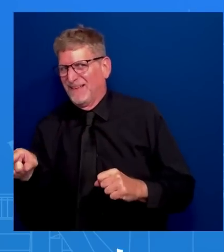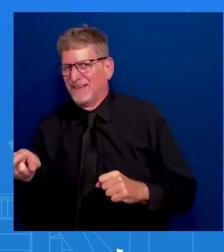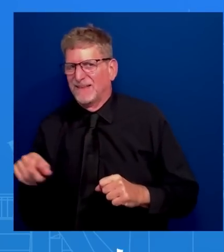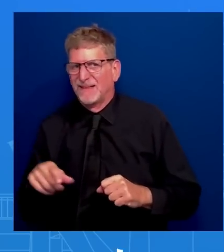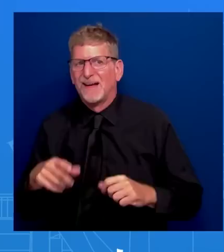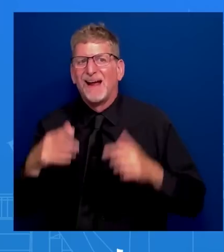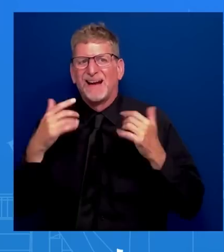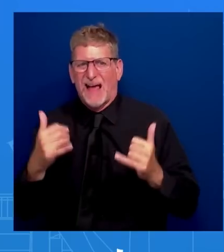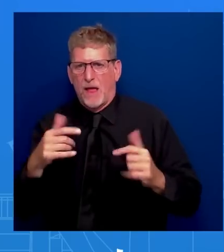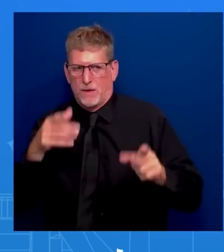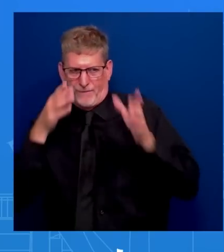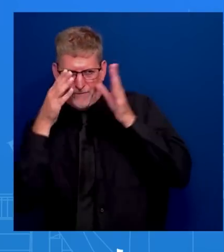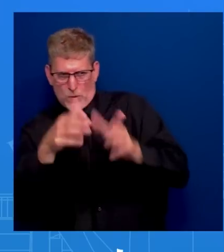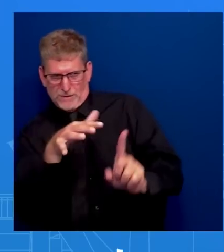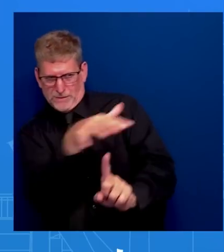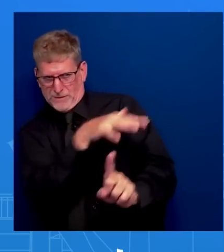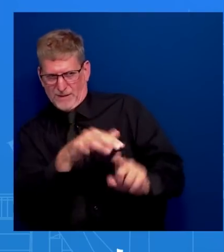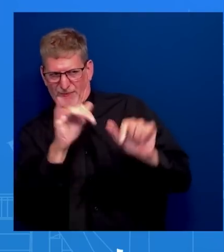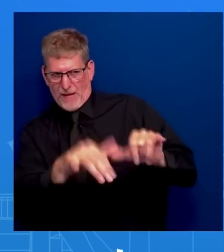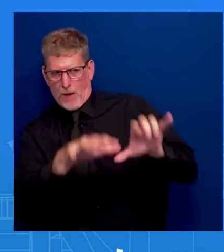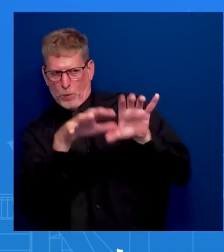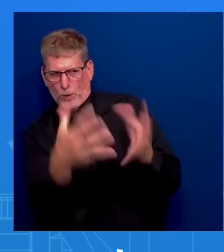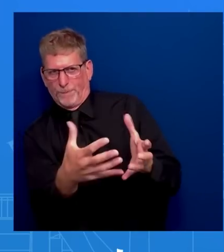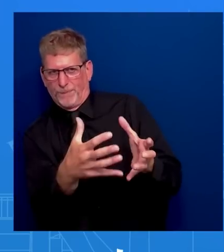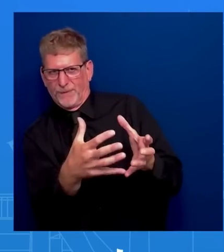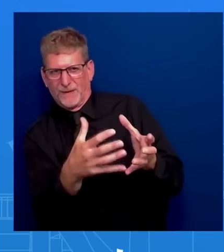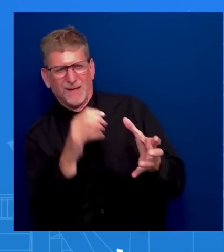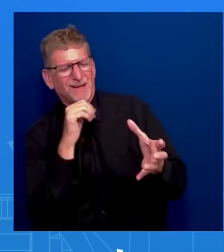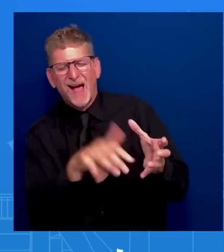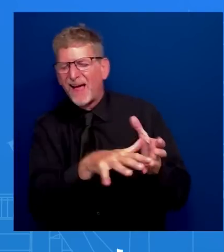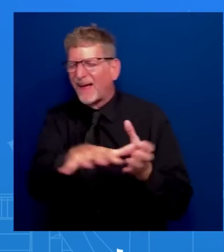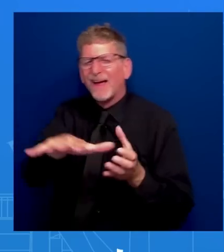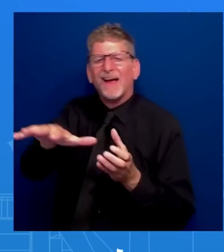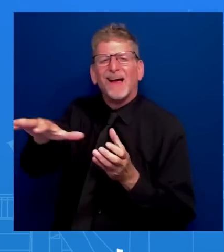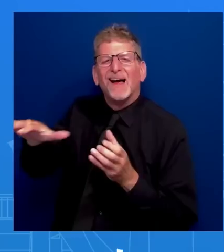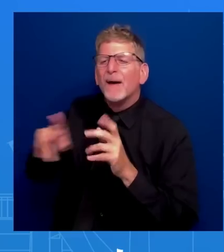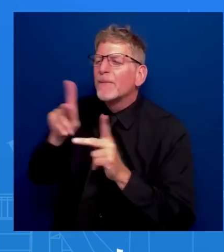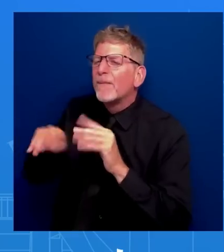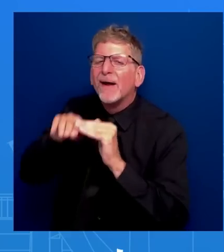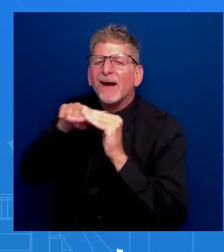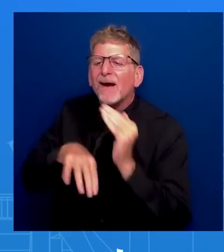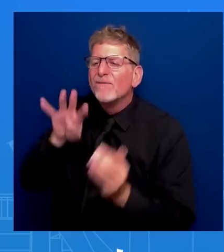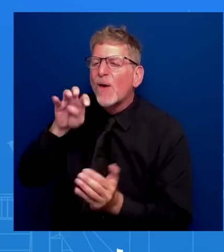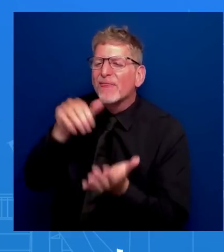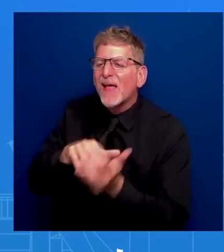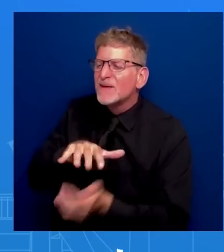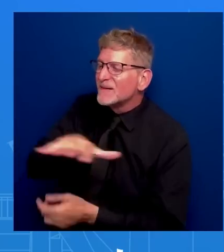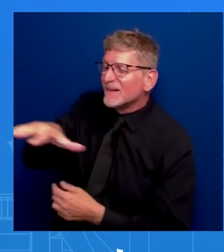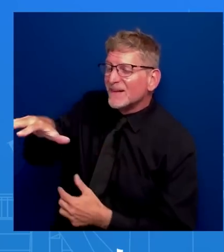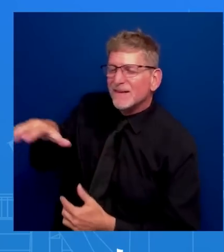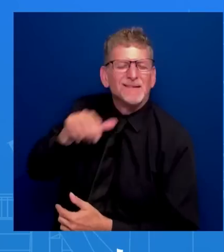This is not about folks who make less than $400,000. The Press: So new audits on anybody making under $400,000 a year?